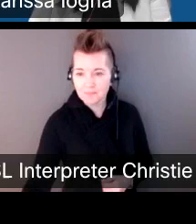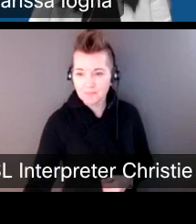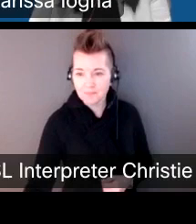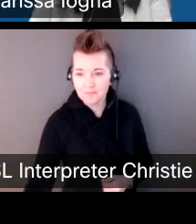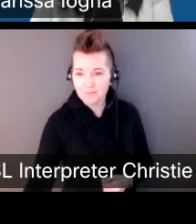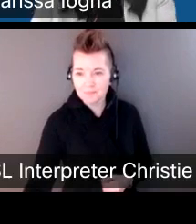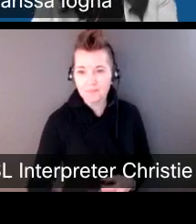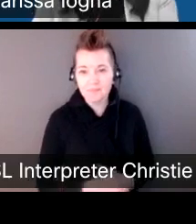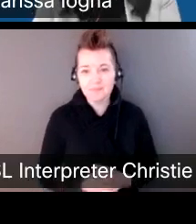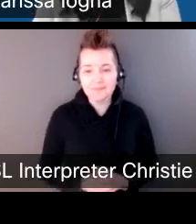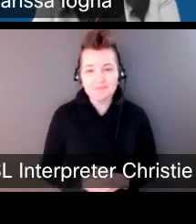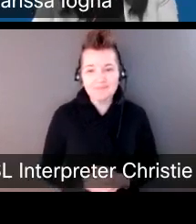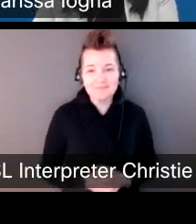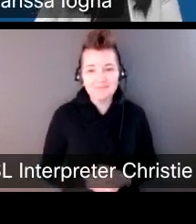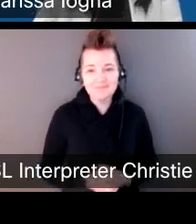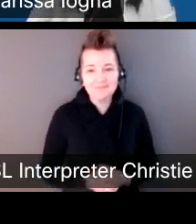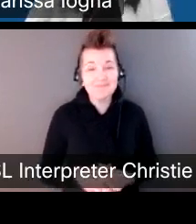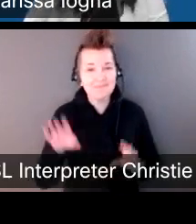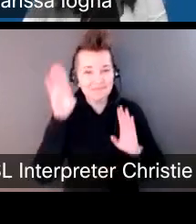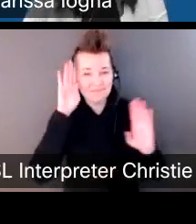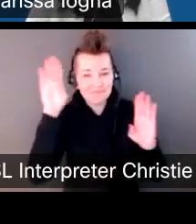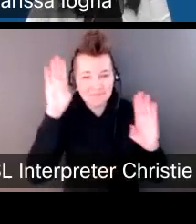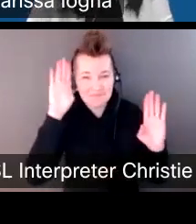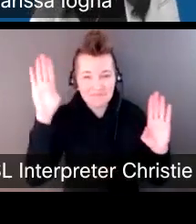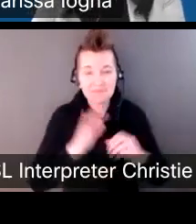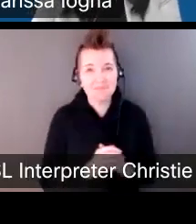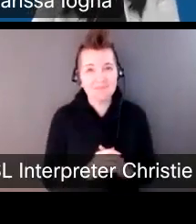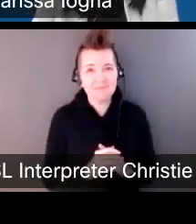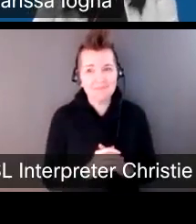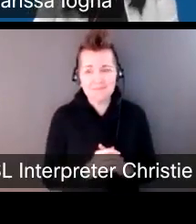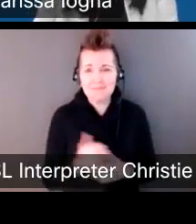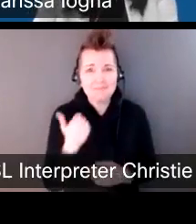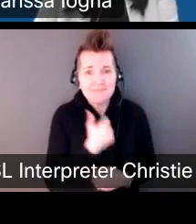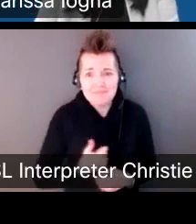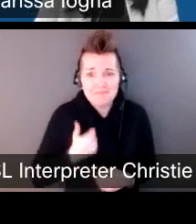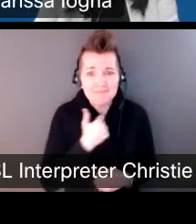Charissa Iogna: Hi. Good evening, everyone. Apologies for any technical issues that you are having.